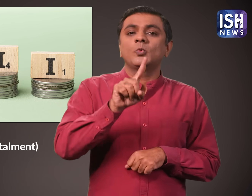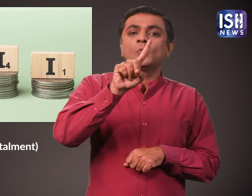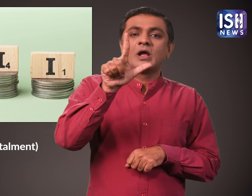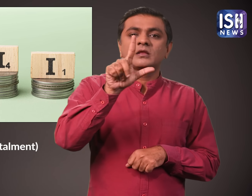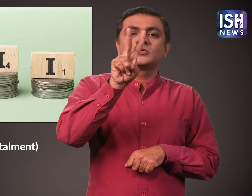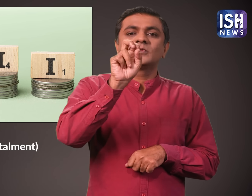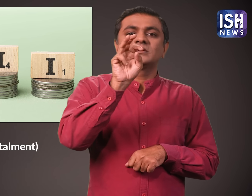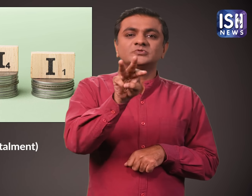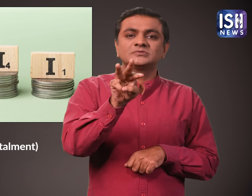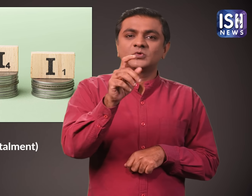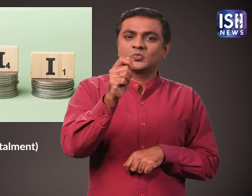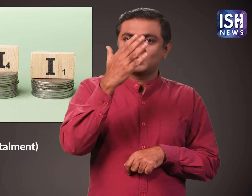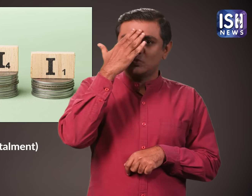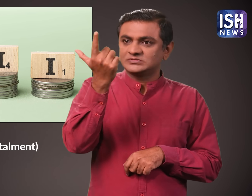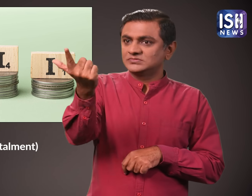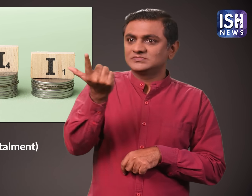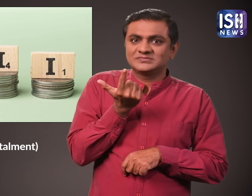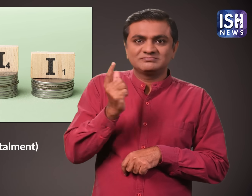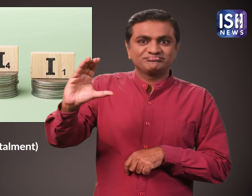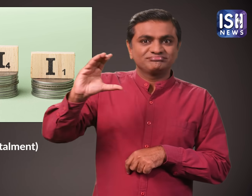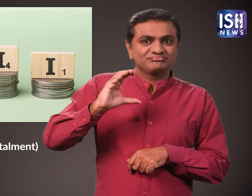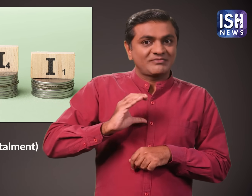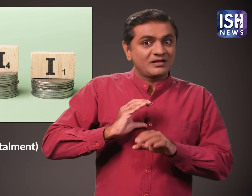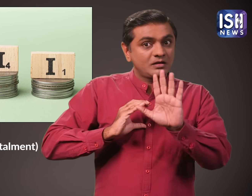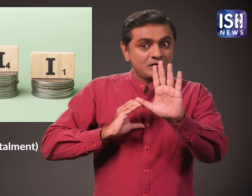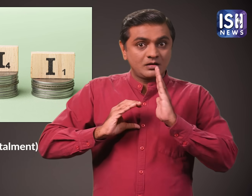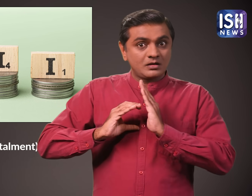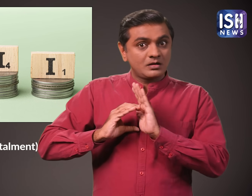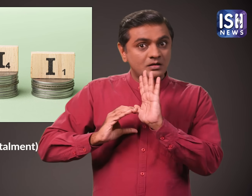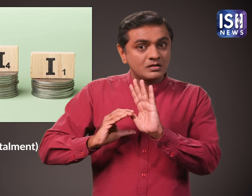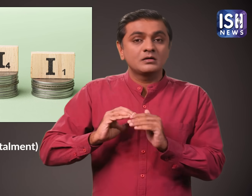Suppose, you take a loan of ₹1,20,000.